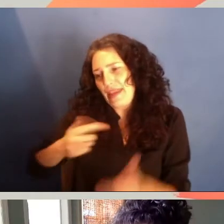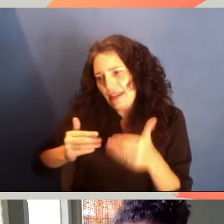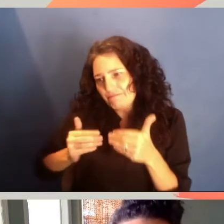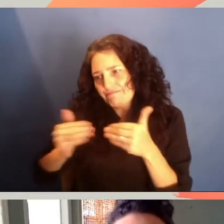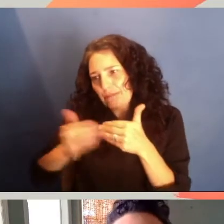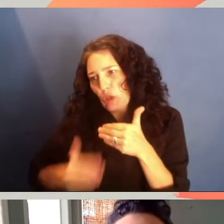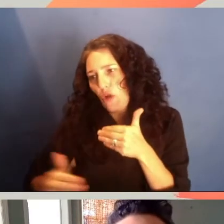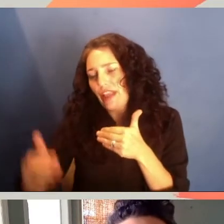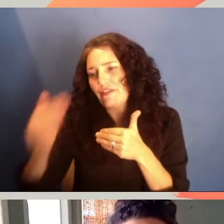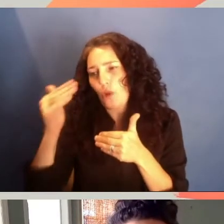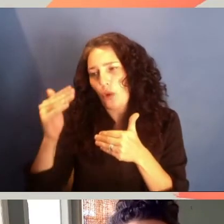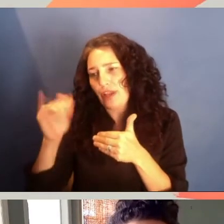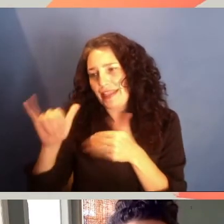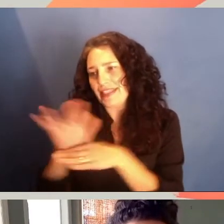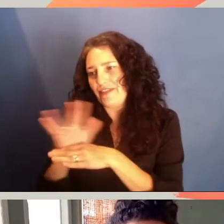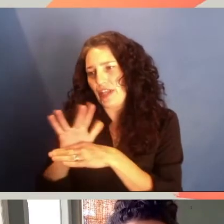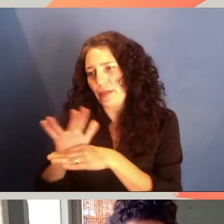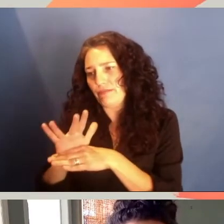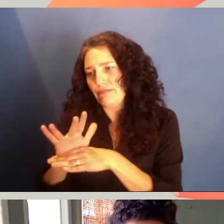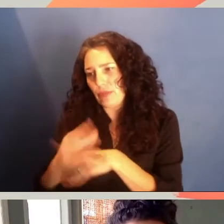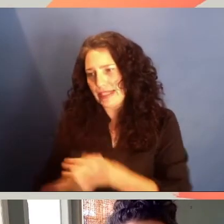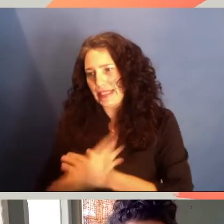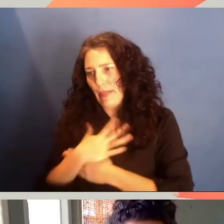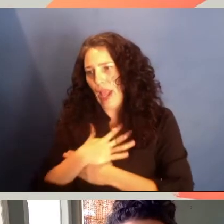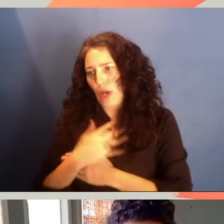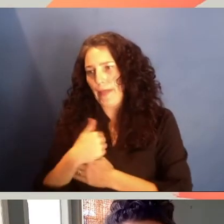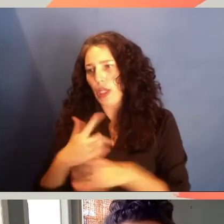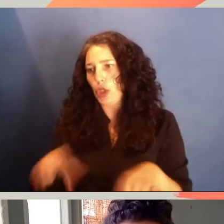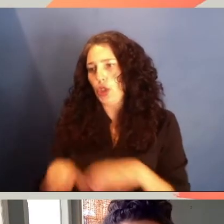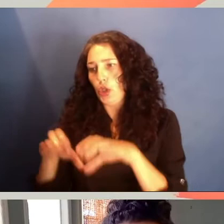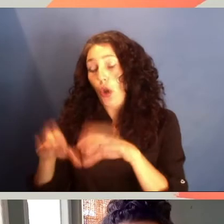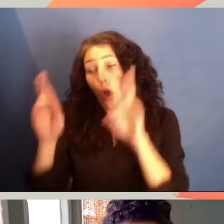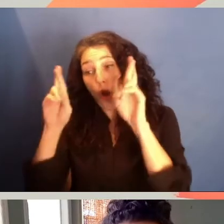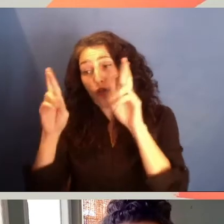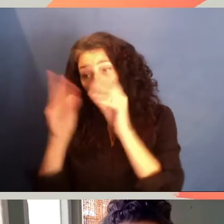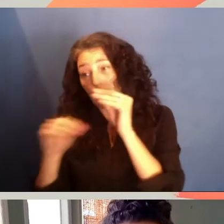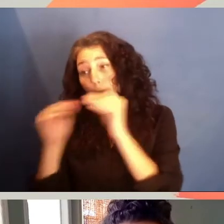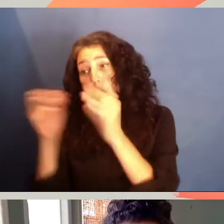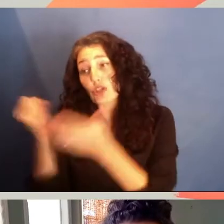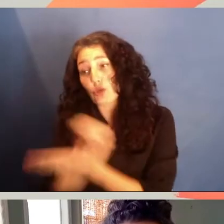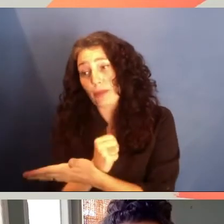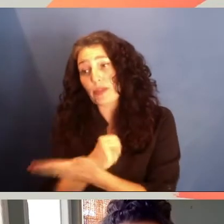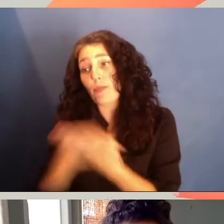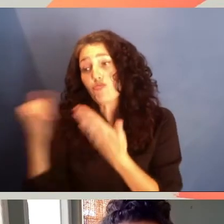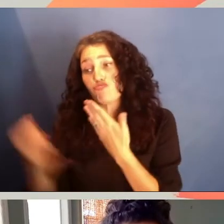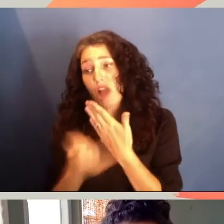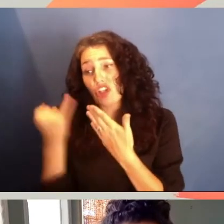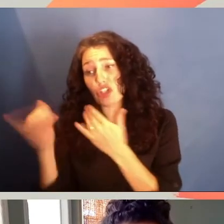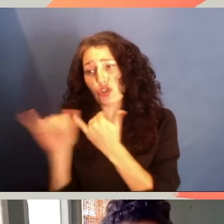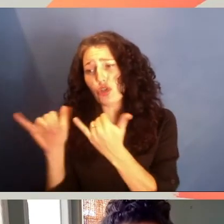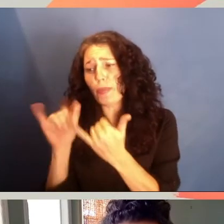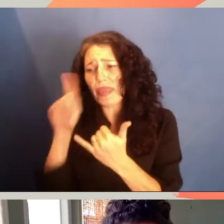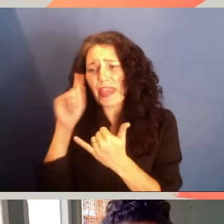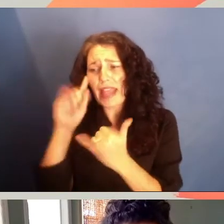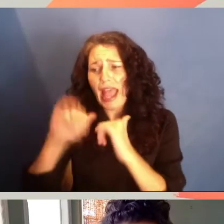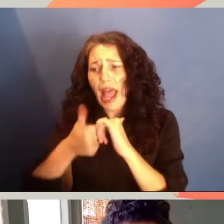as I go into producing hopefully more scripted projects, as well, is thinking about how we can really begin to incorporate some of the production model